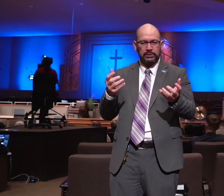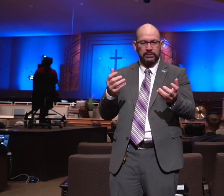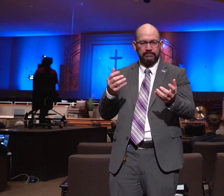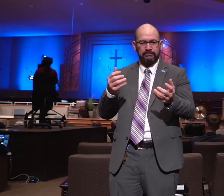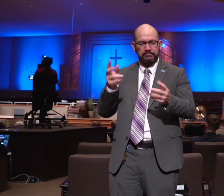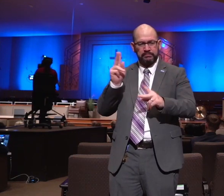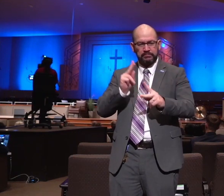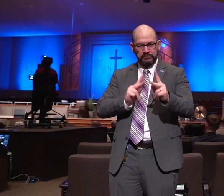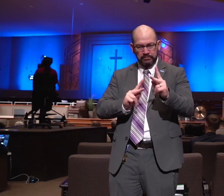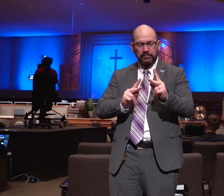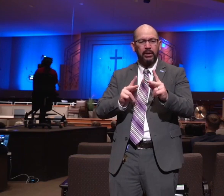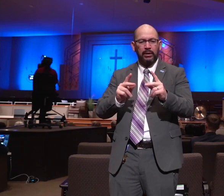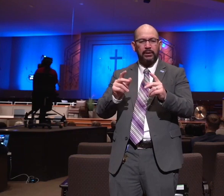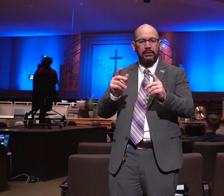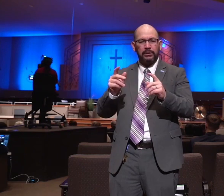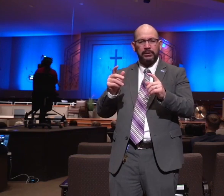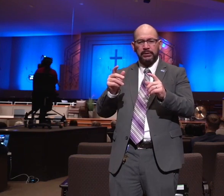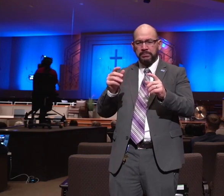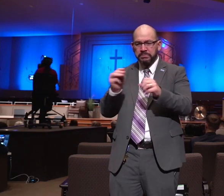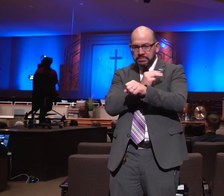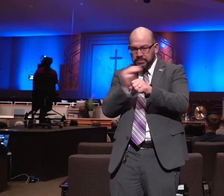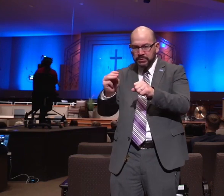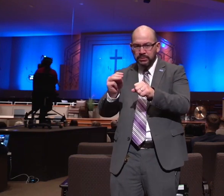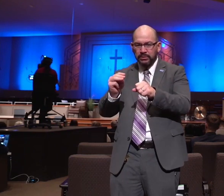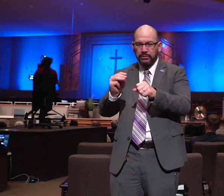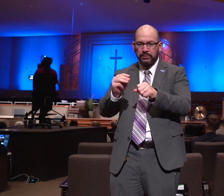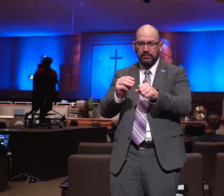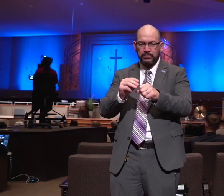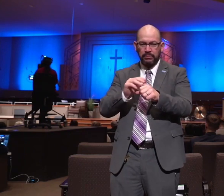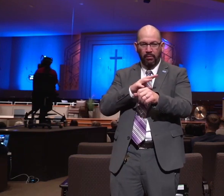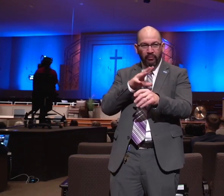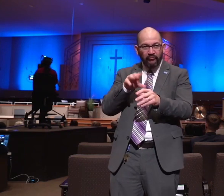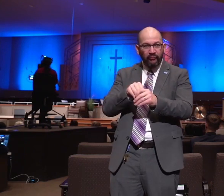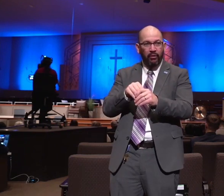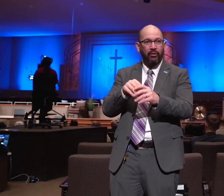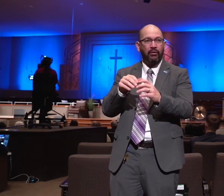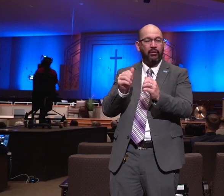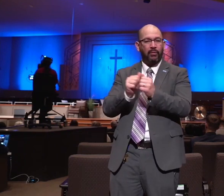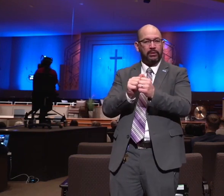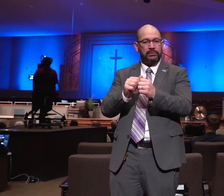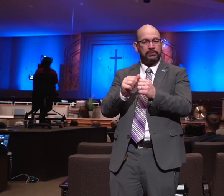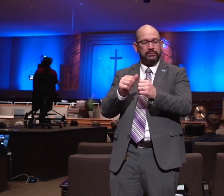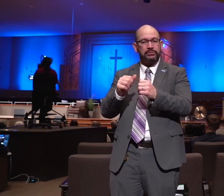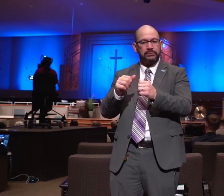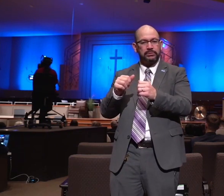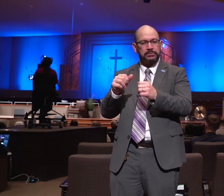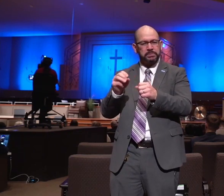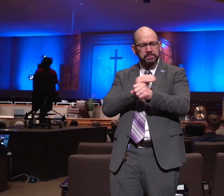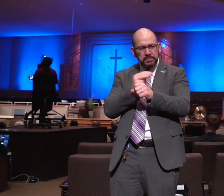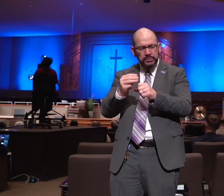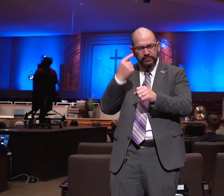and by the way Brother Crabb has been just tremendously helpful with that